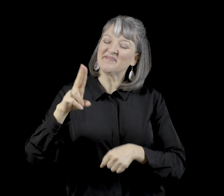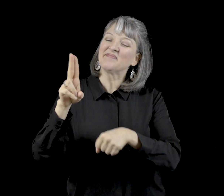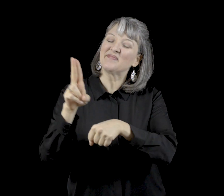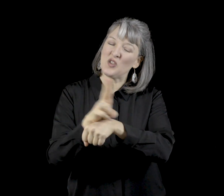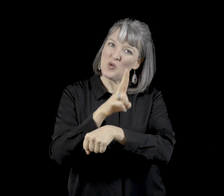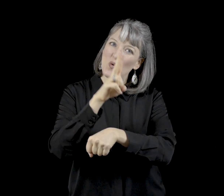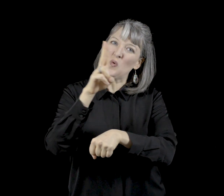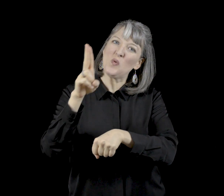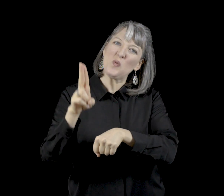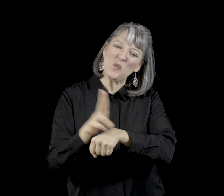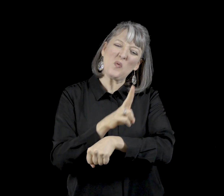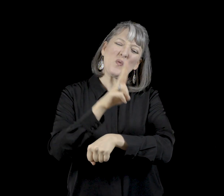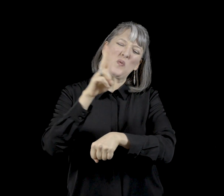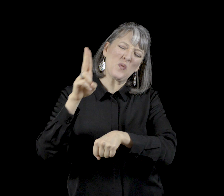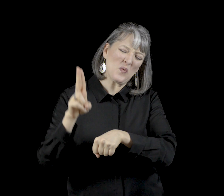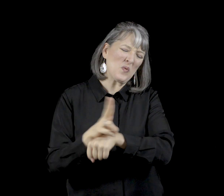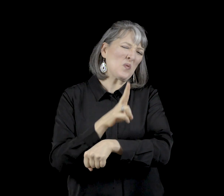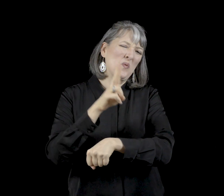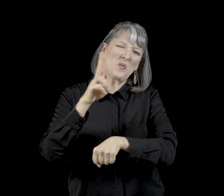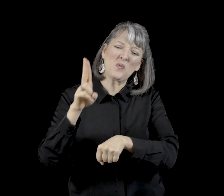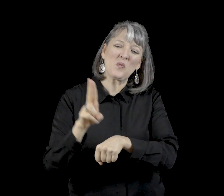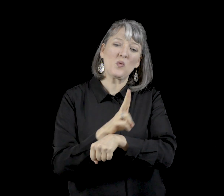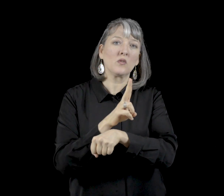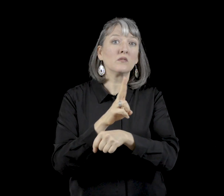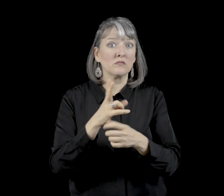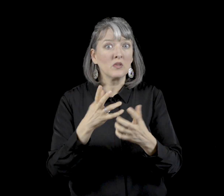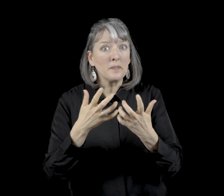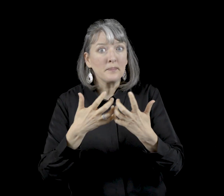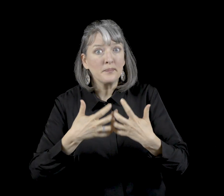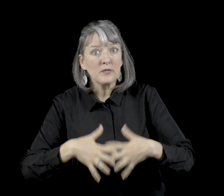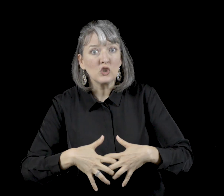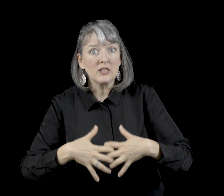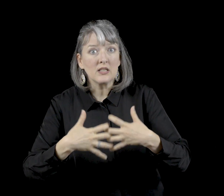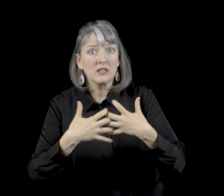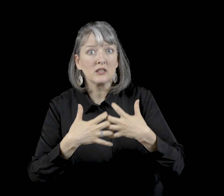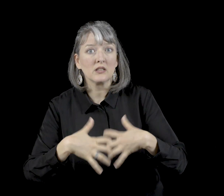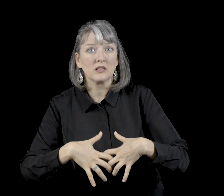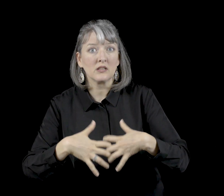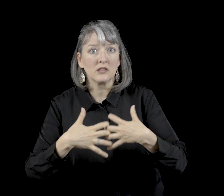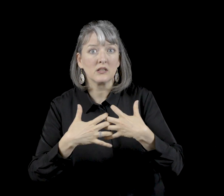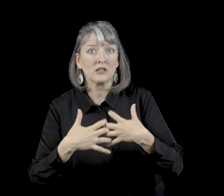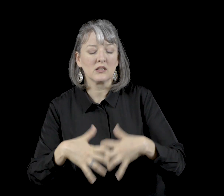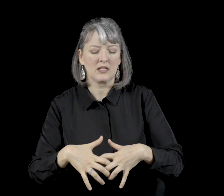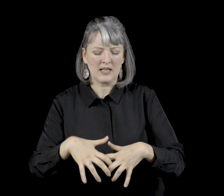USE, EXERCISE, PUT INTO PRACTICE MACHINE, GADGET, APPARATUS